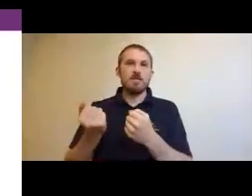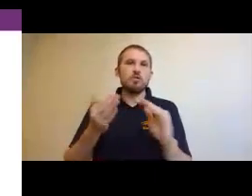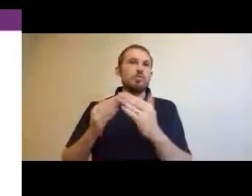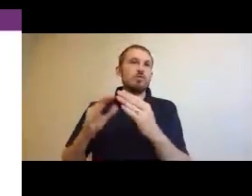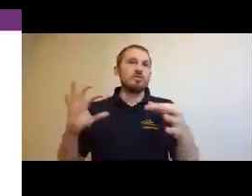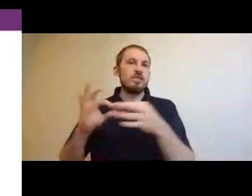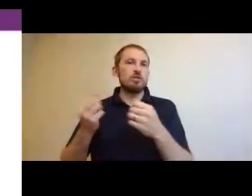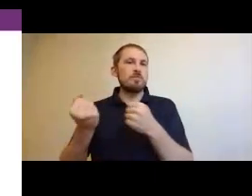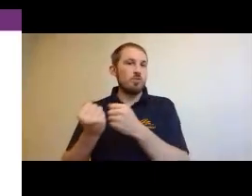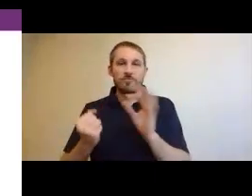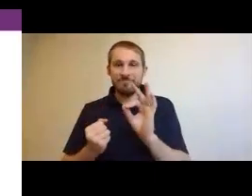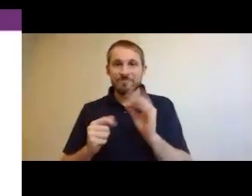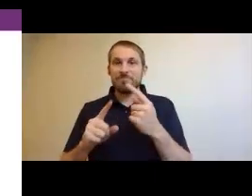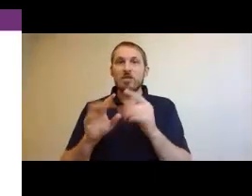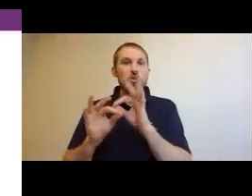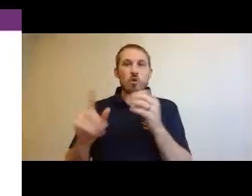can apply for the NDIS later.